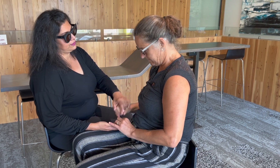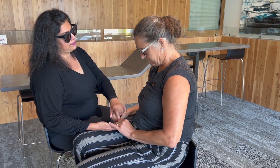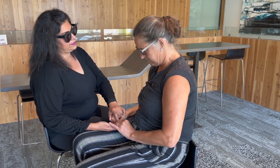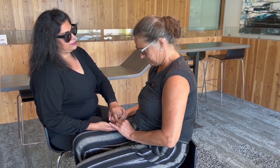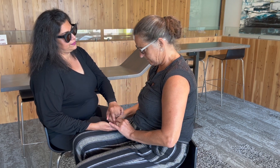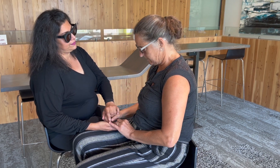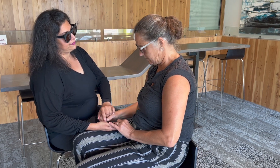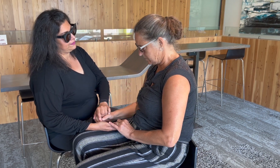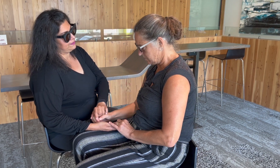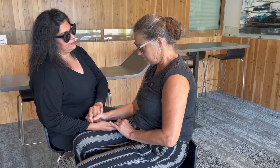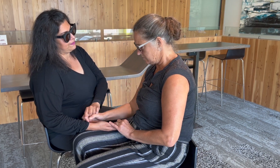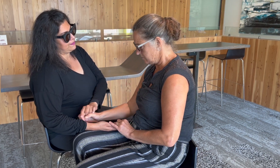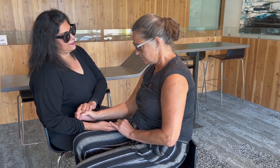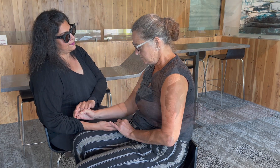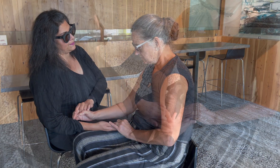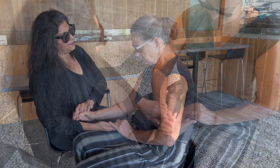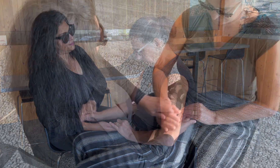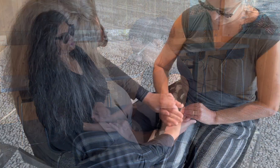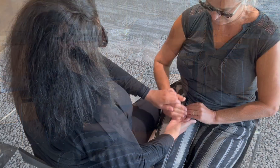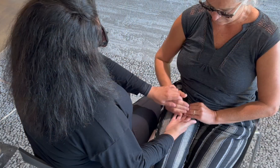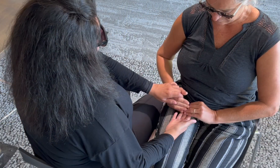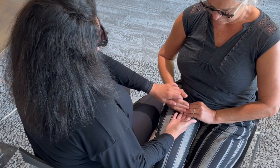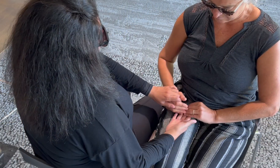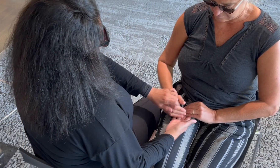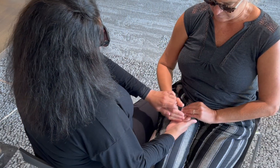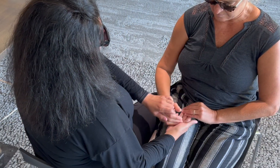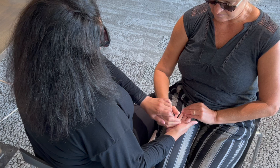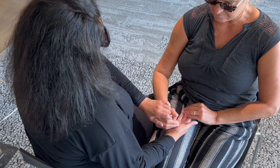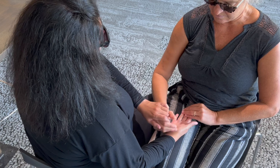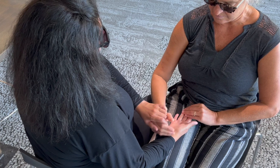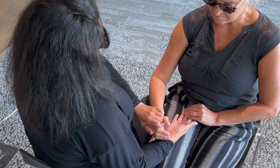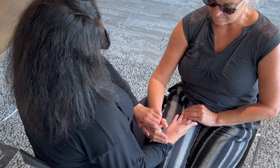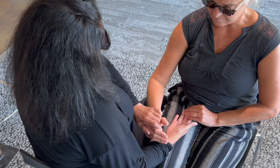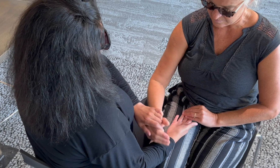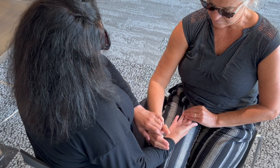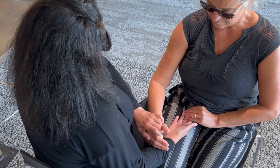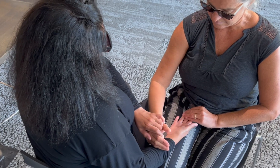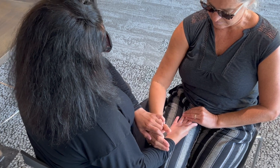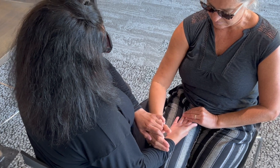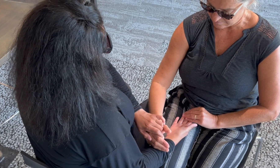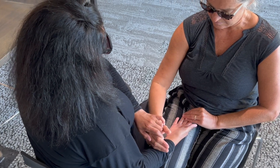Some people have the intermediate size device that consists of 32 cells.